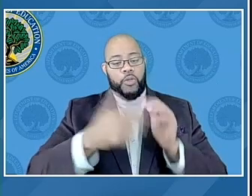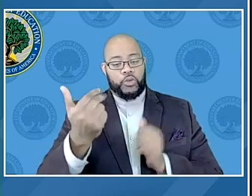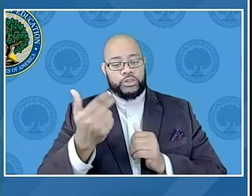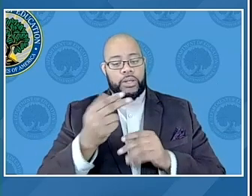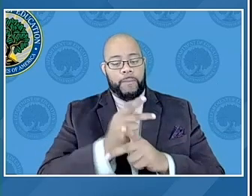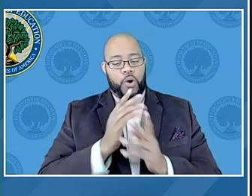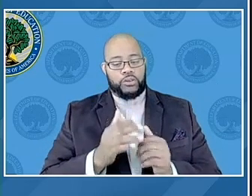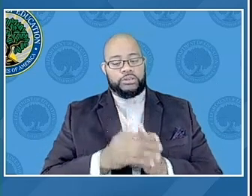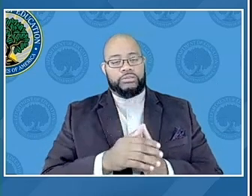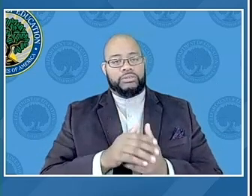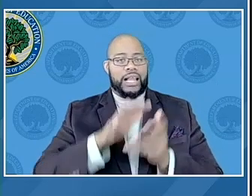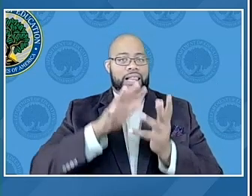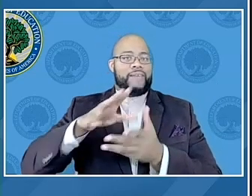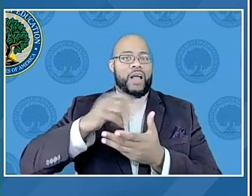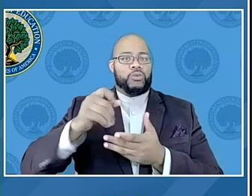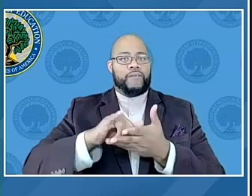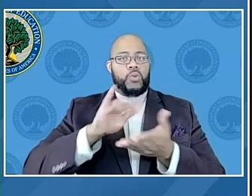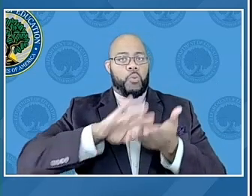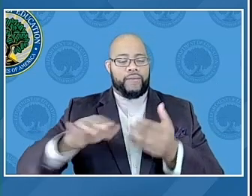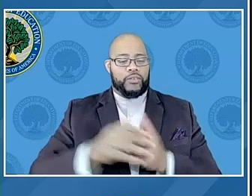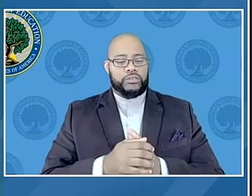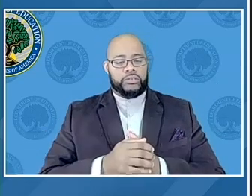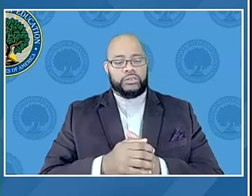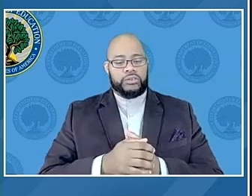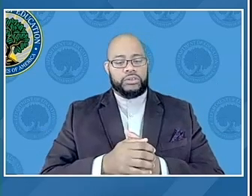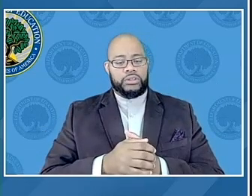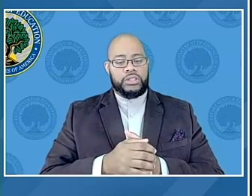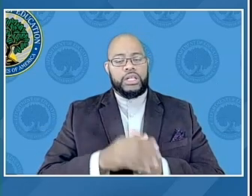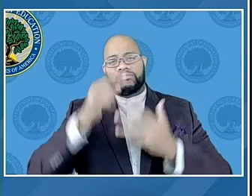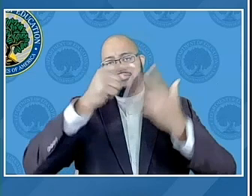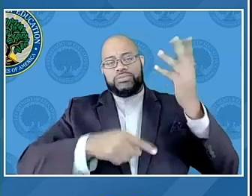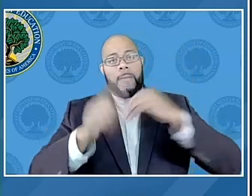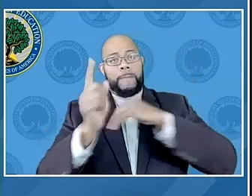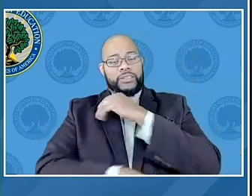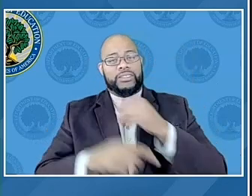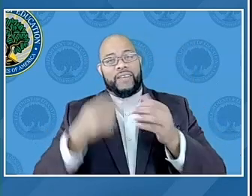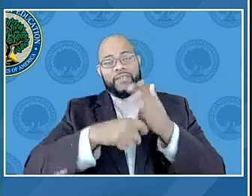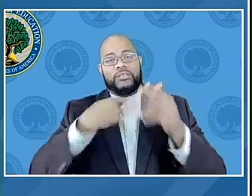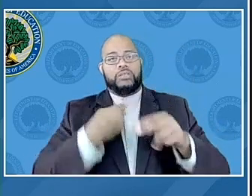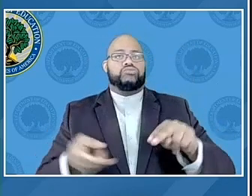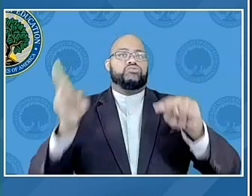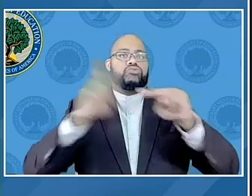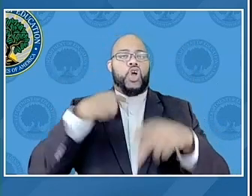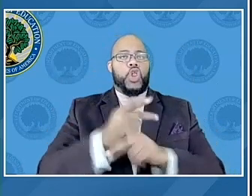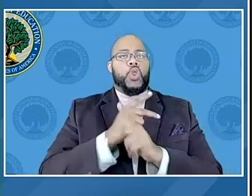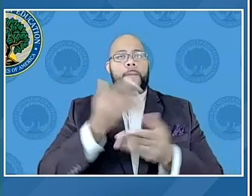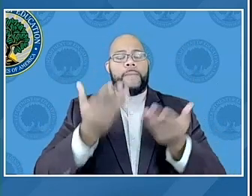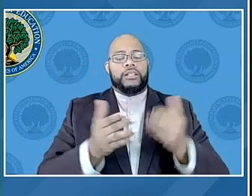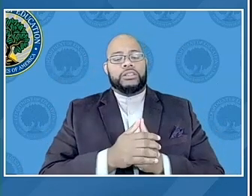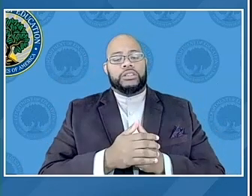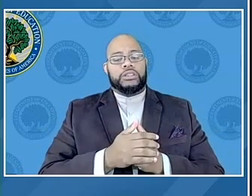all the waivers with an array of penalty fees that actually increase your loan balance. Actual note payments, and new